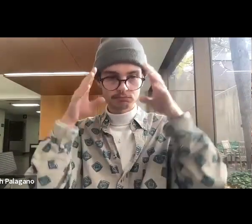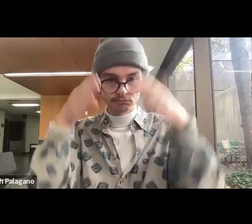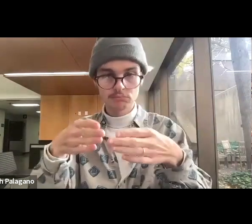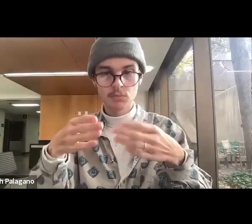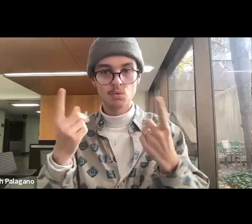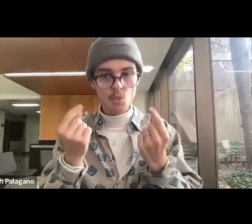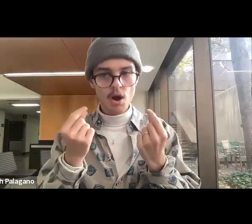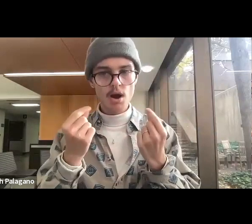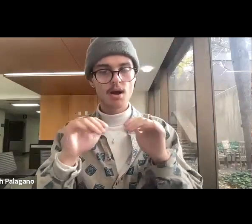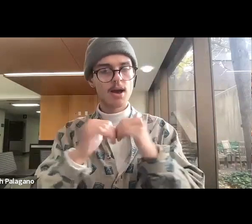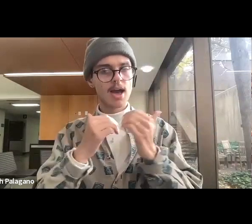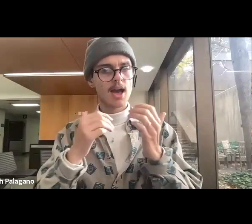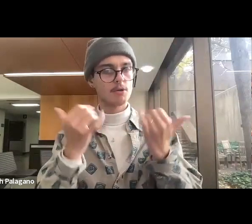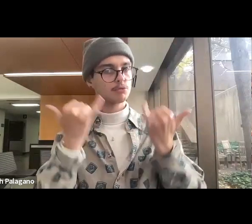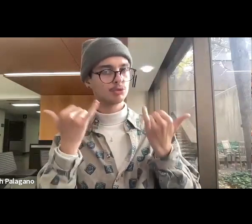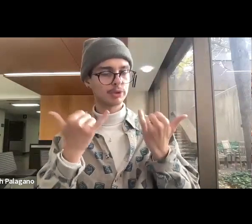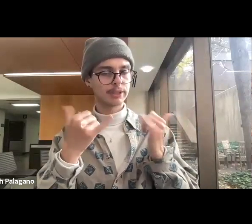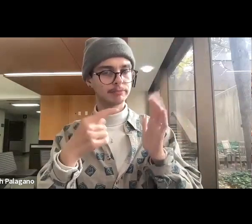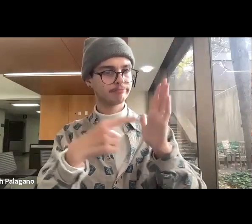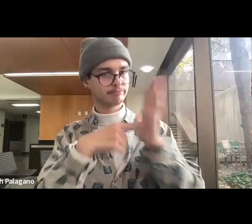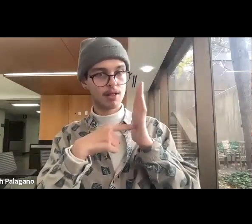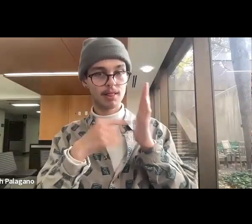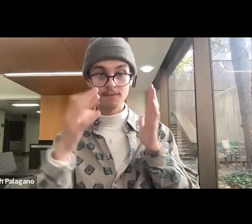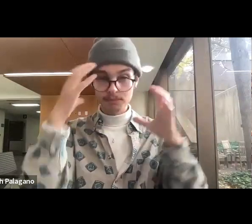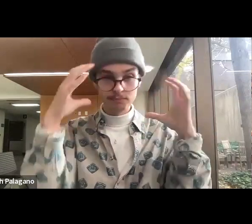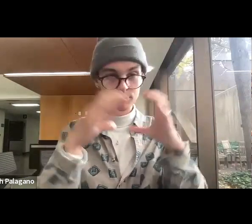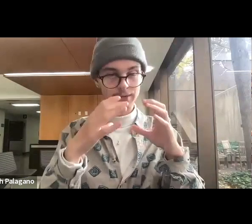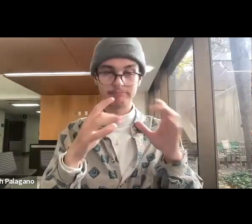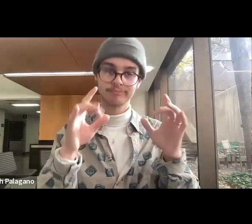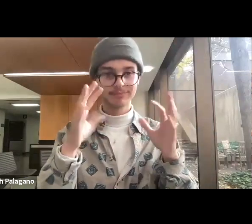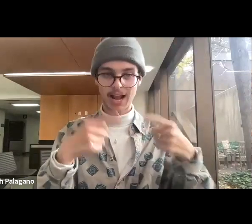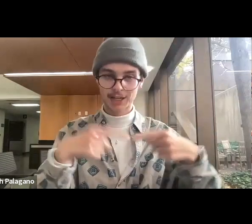, with special attention to the limits of how the